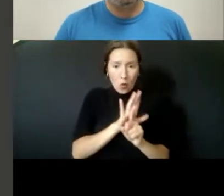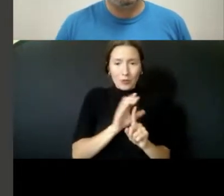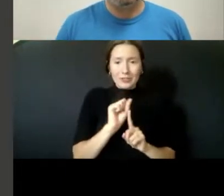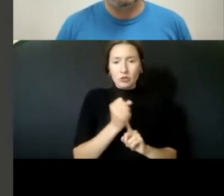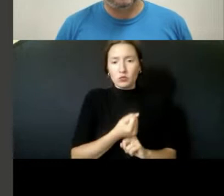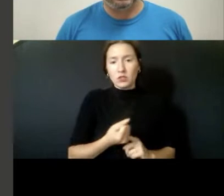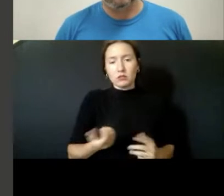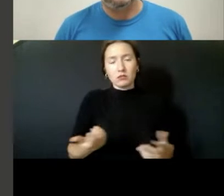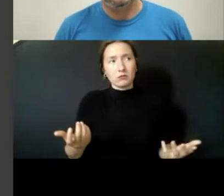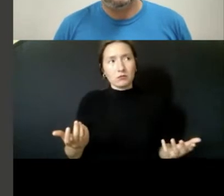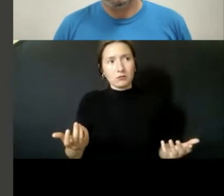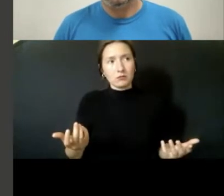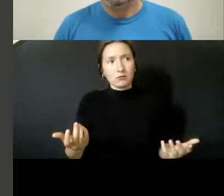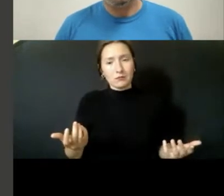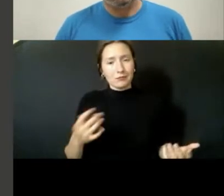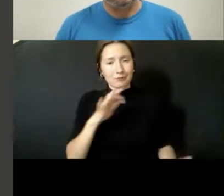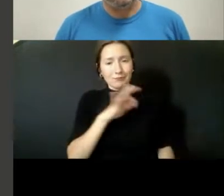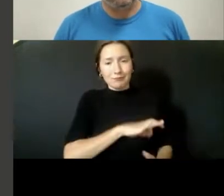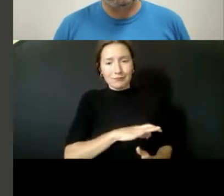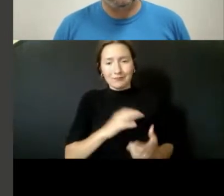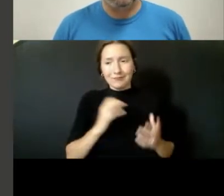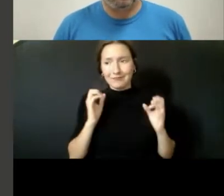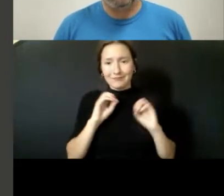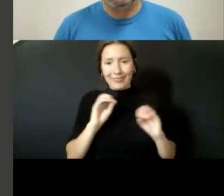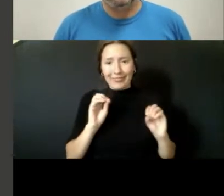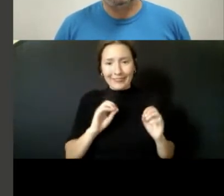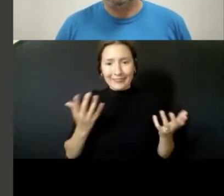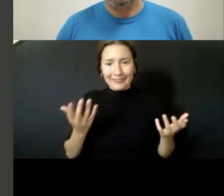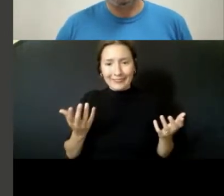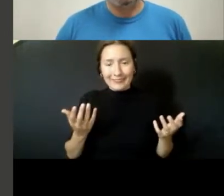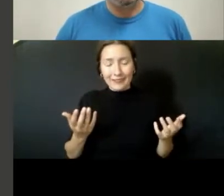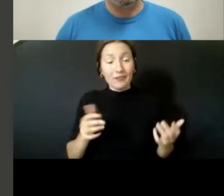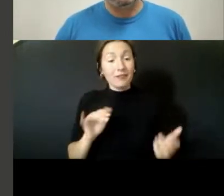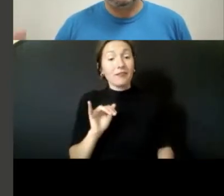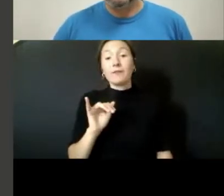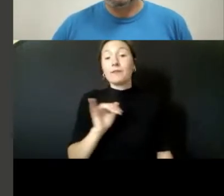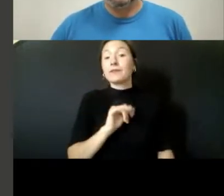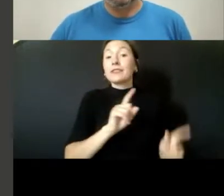and our constraints vary by project so different vendors different uh tools that we're using for